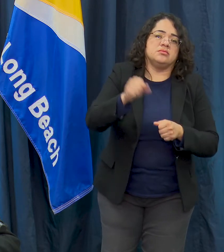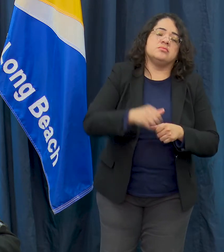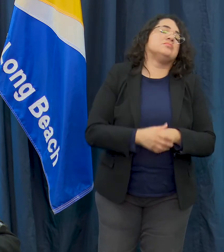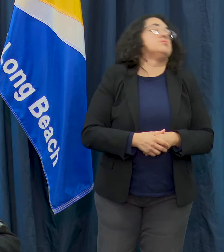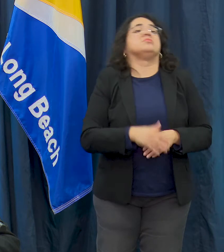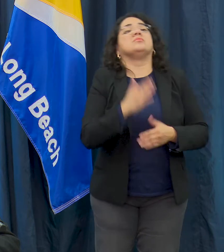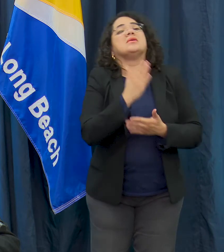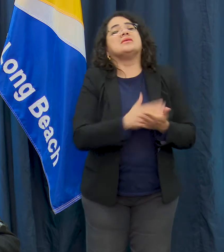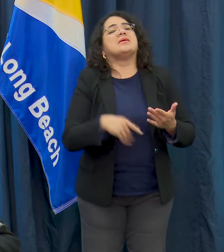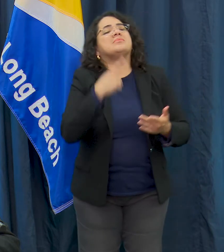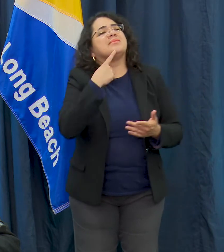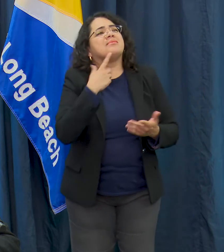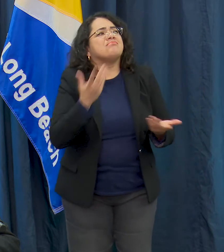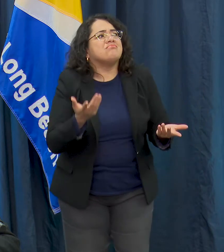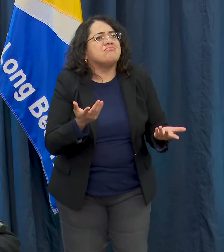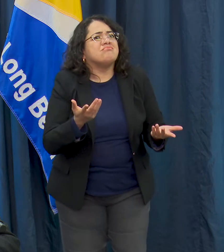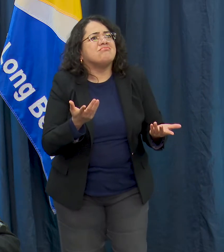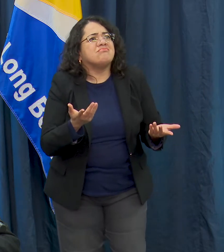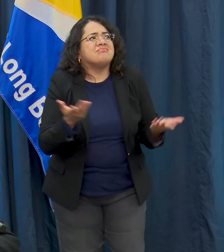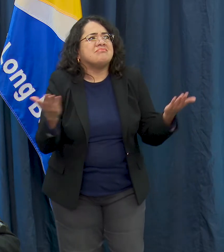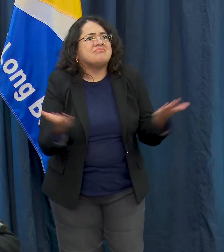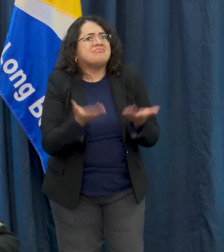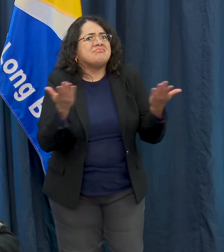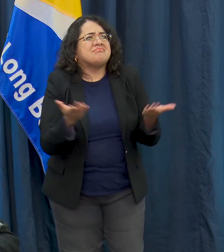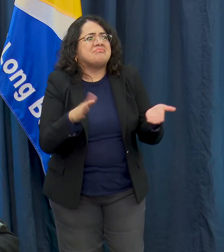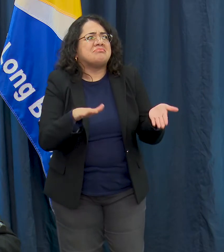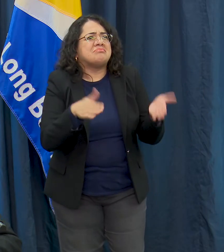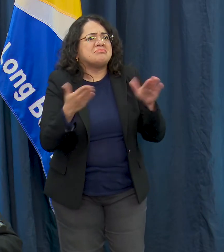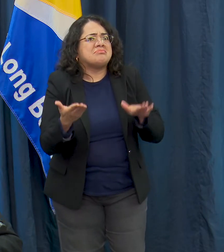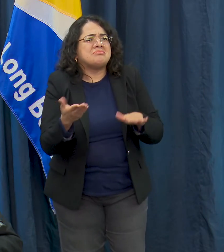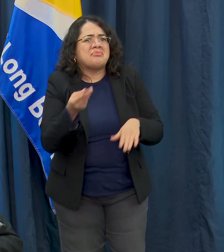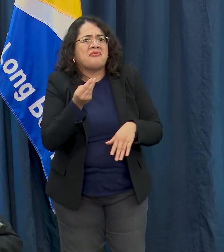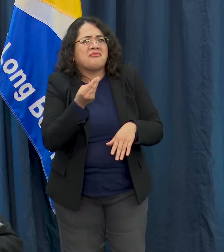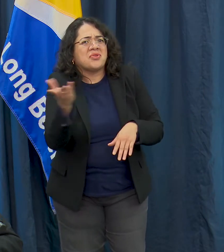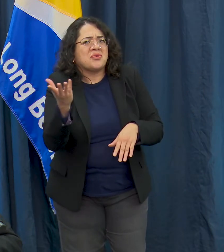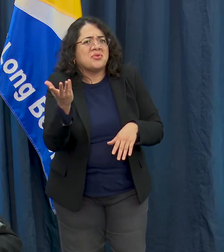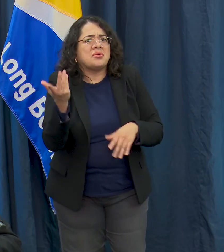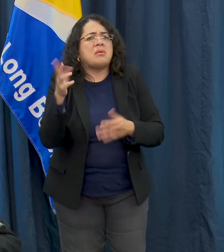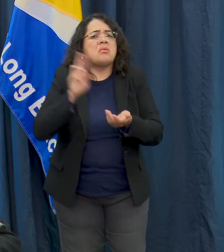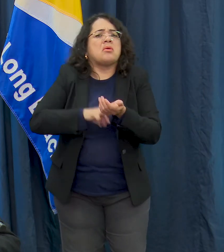have that many you know deaths outside of the nursing skilled facilities